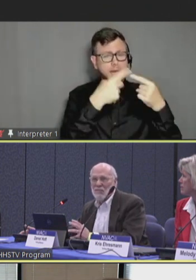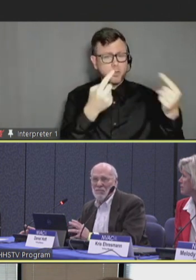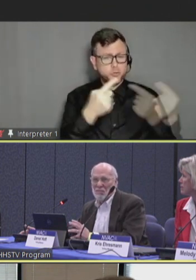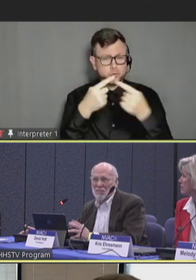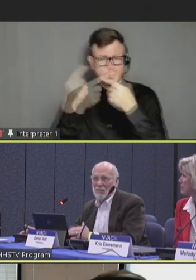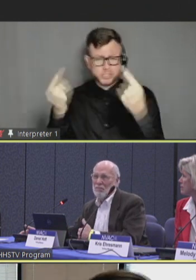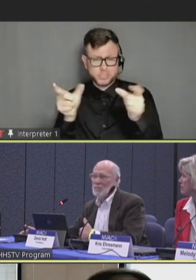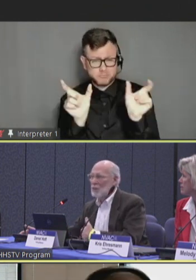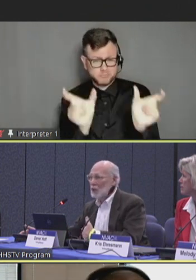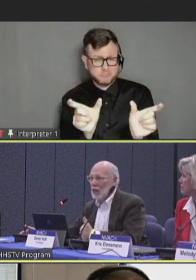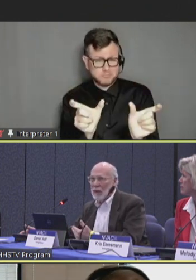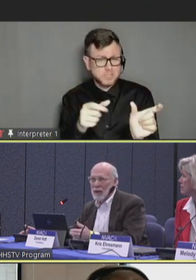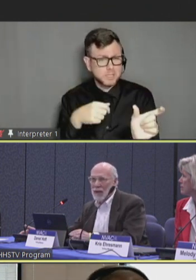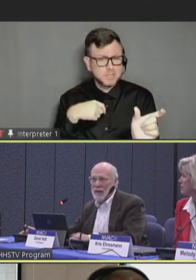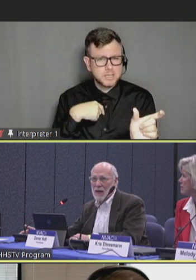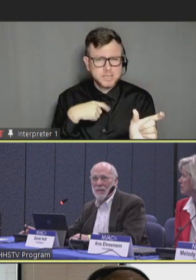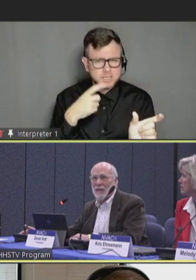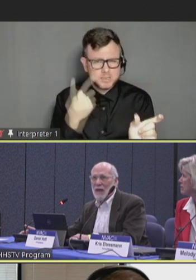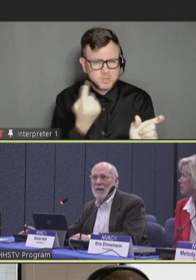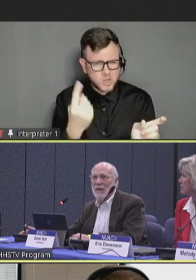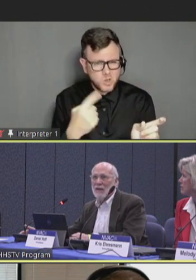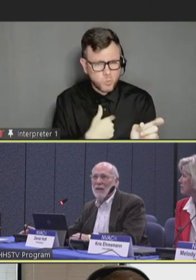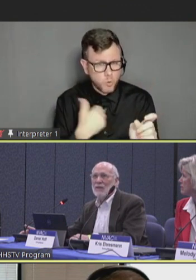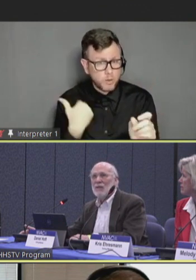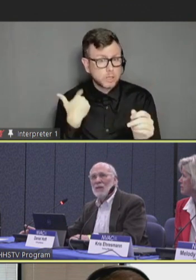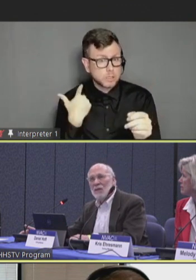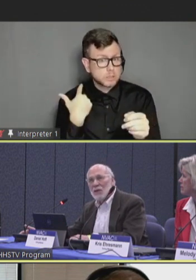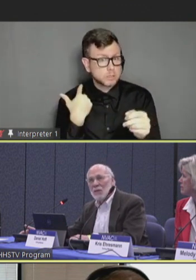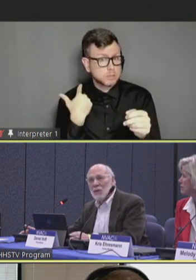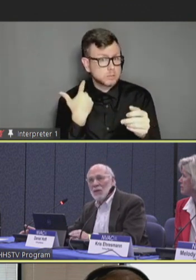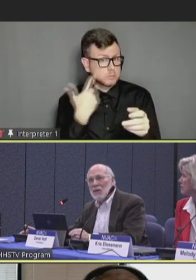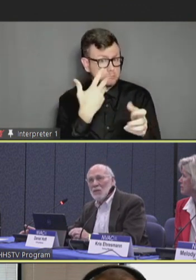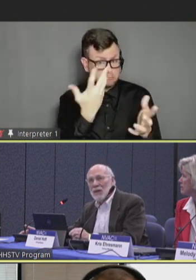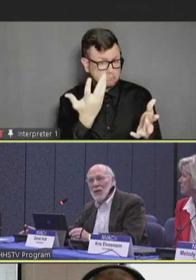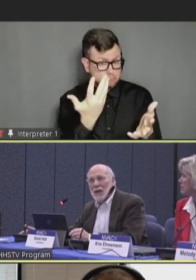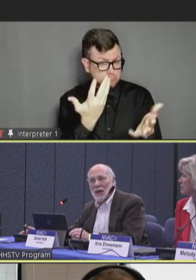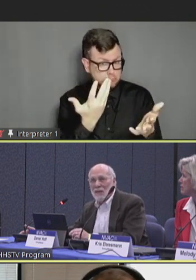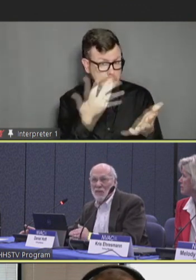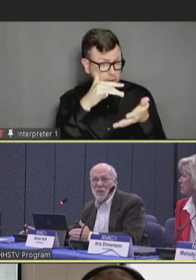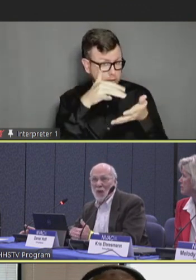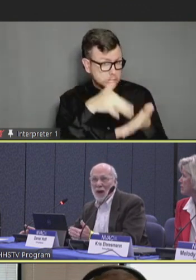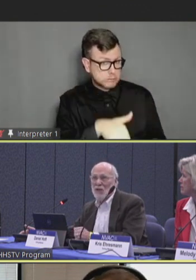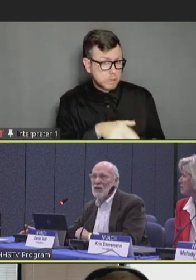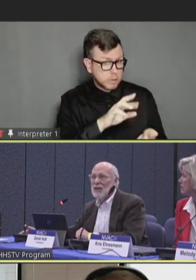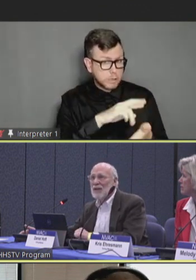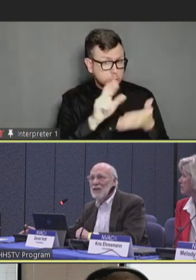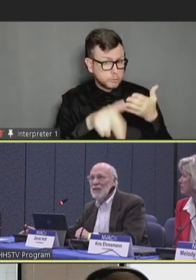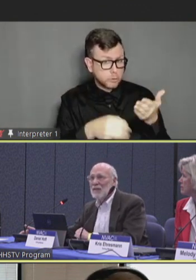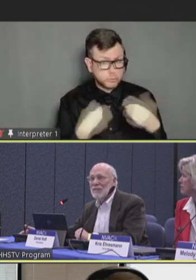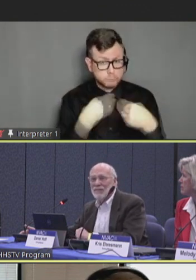Has anyone generated that type of data to support this rationale for why you should study this?